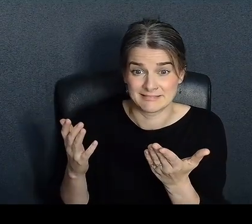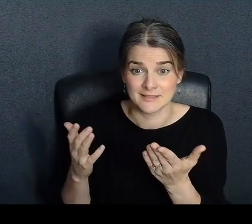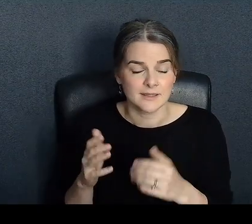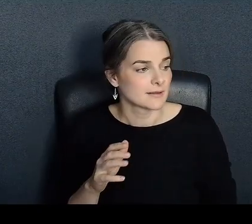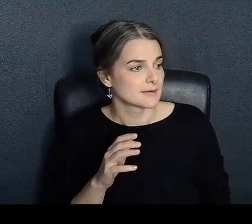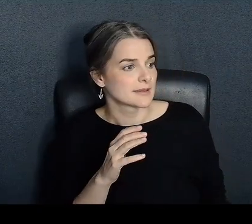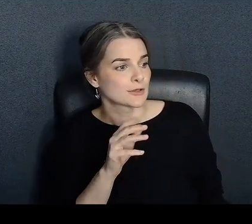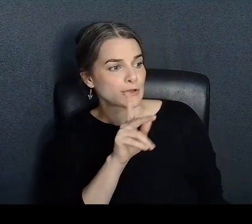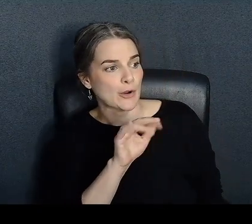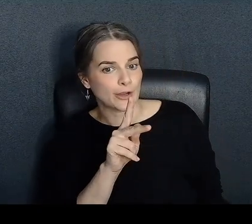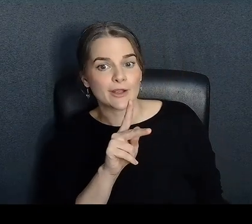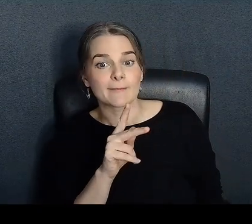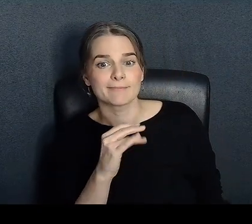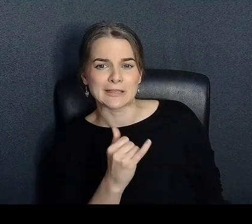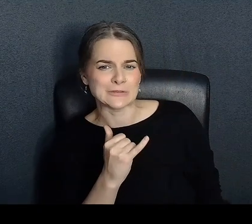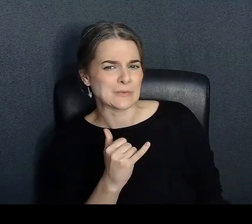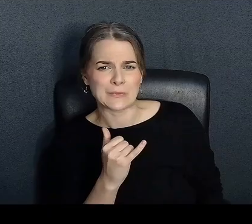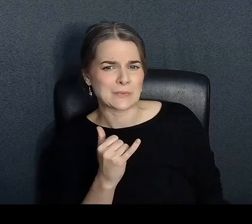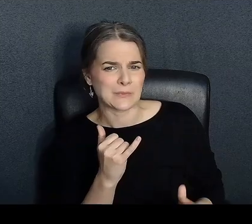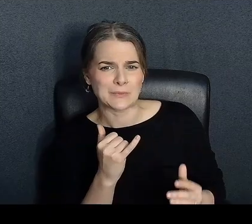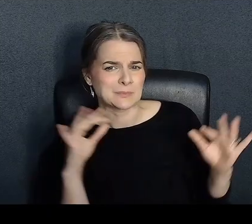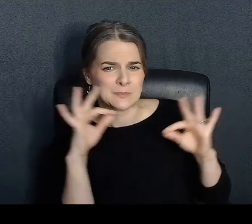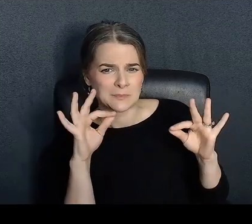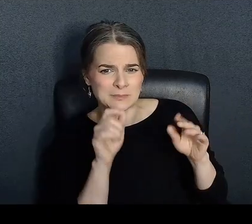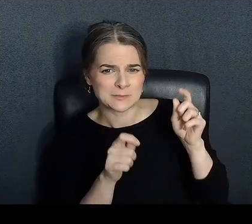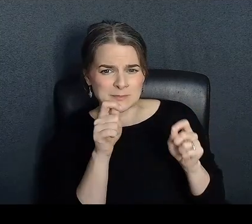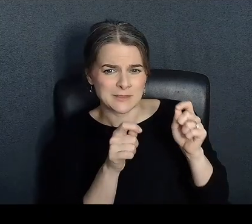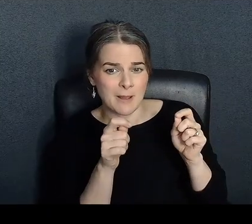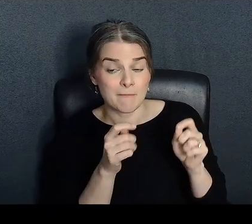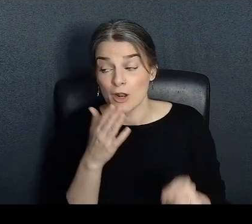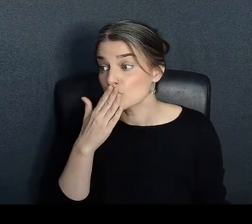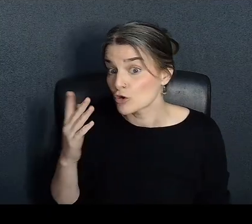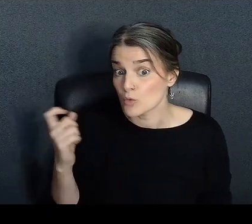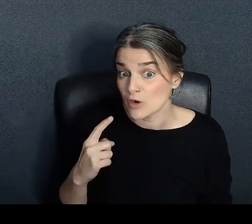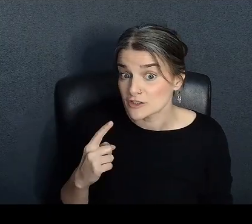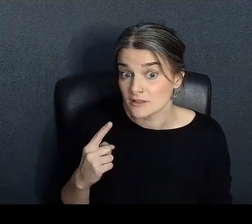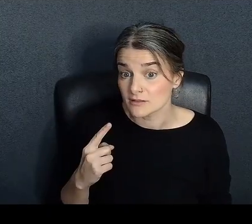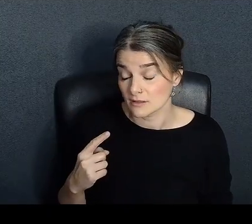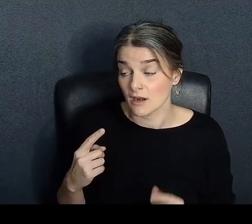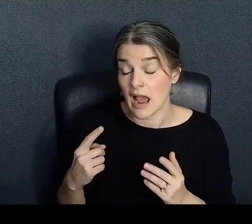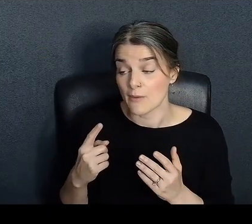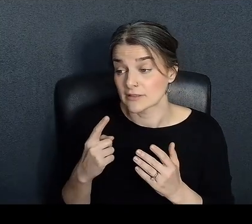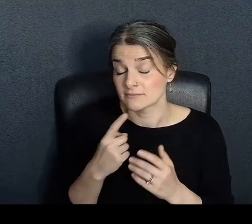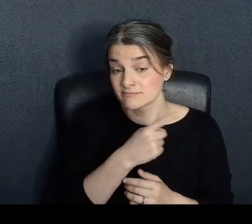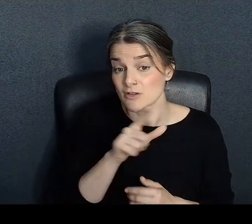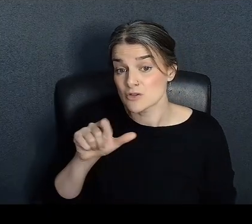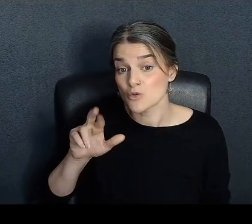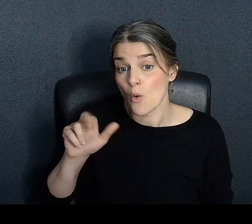But I would also say that check with, as Laura said, check with your primary care physician.